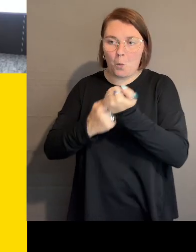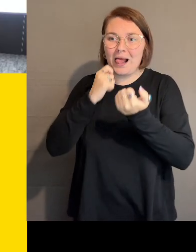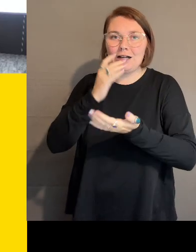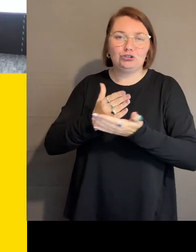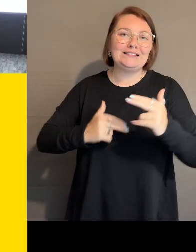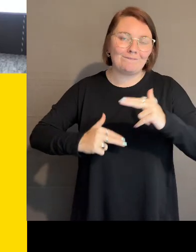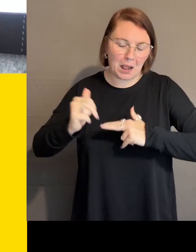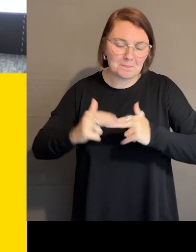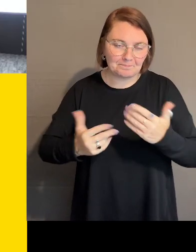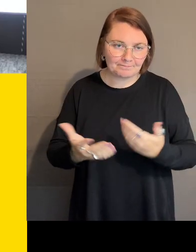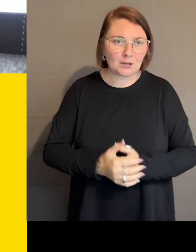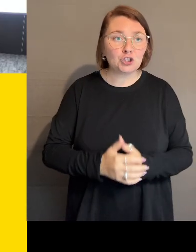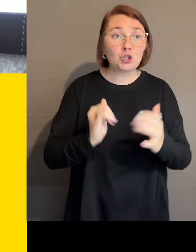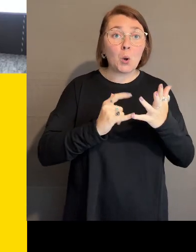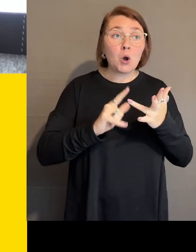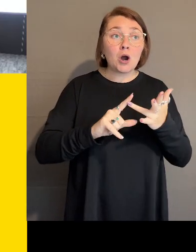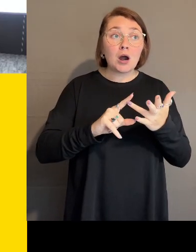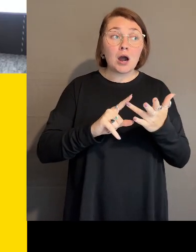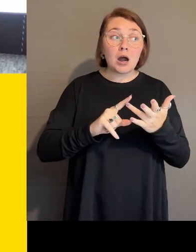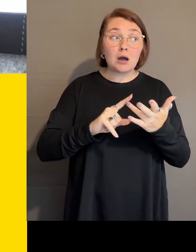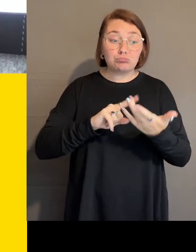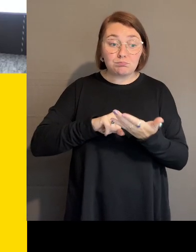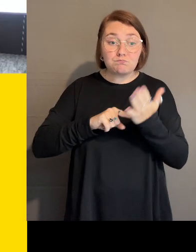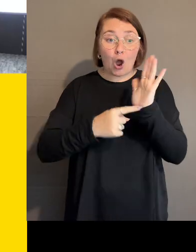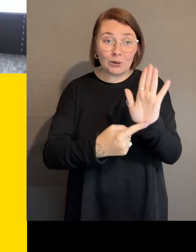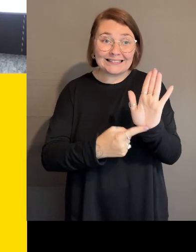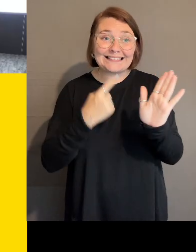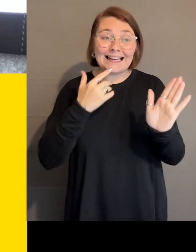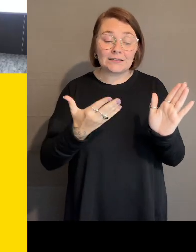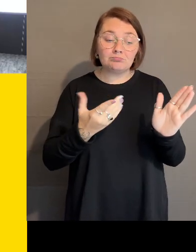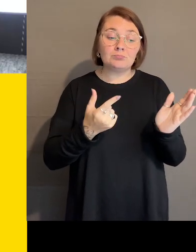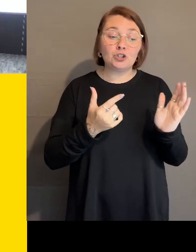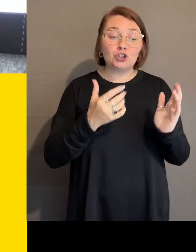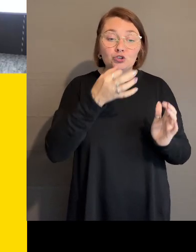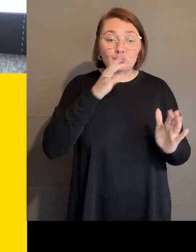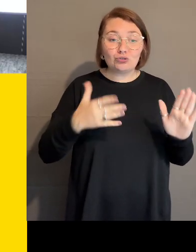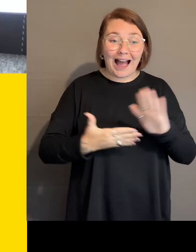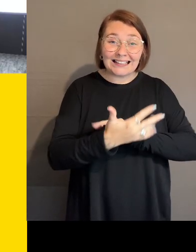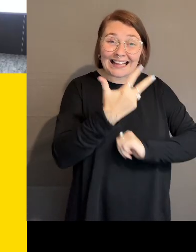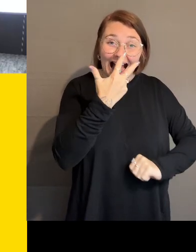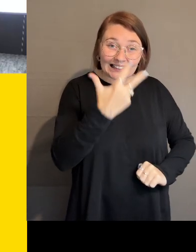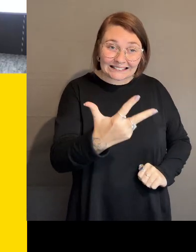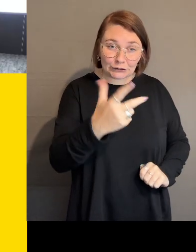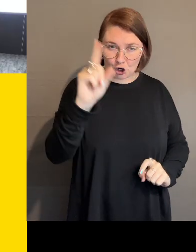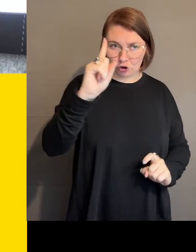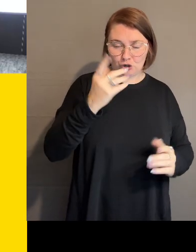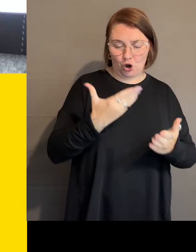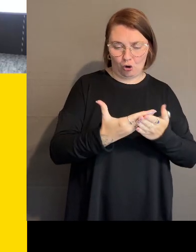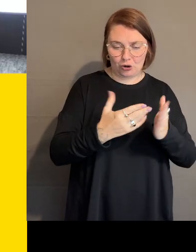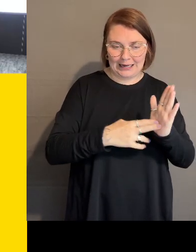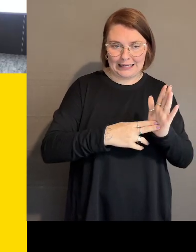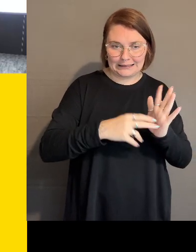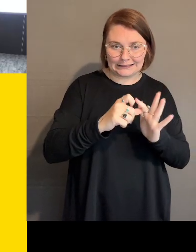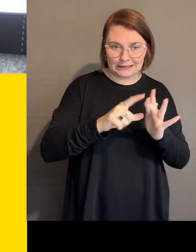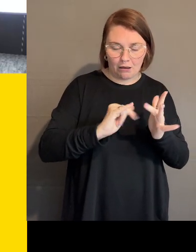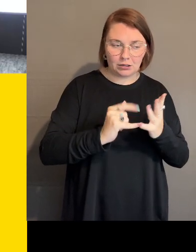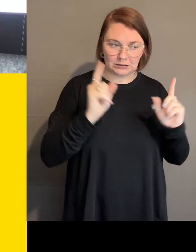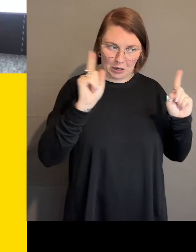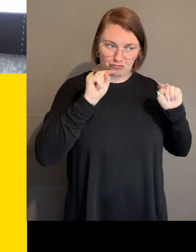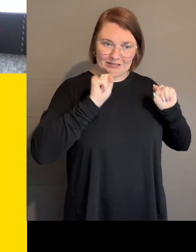So, the proposal is that it moves, children who are under 8, who are currently on the NDIS,